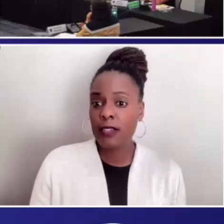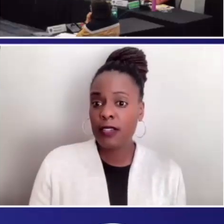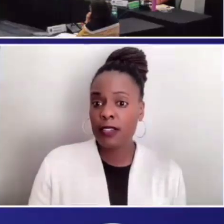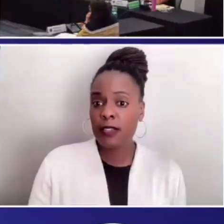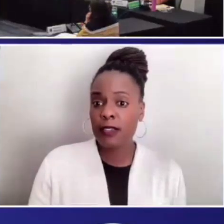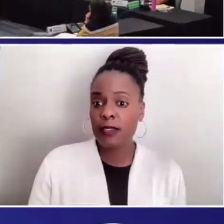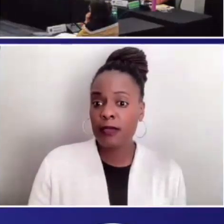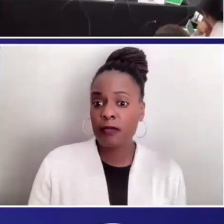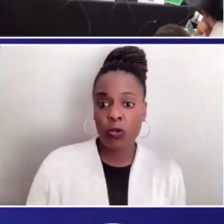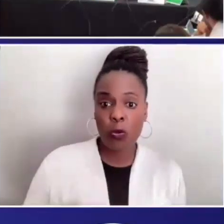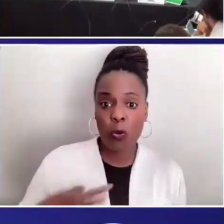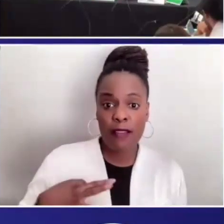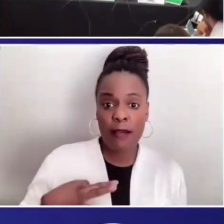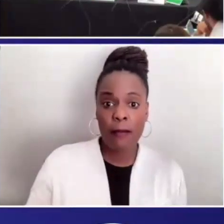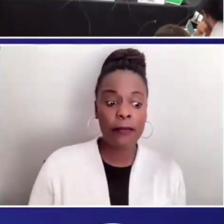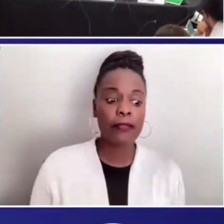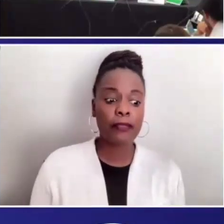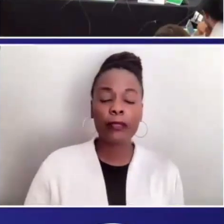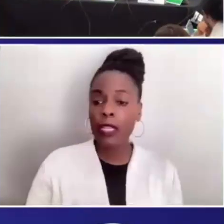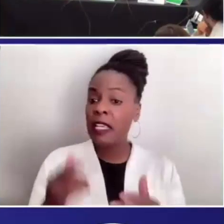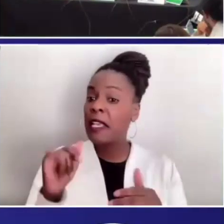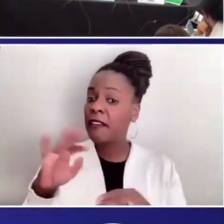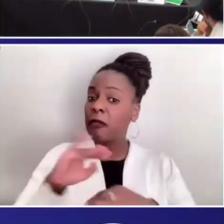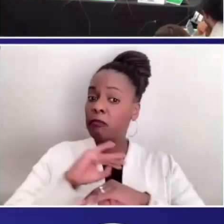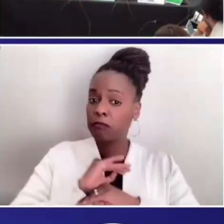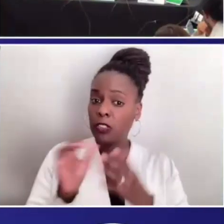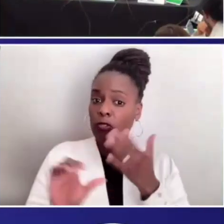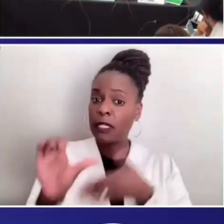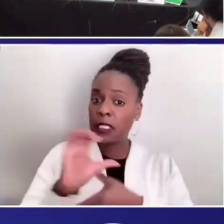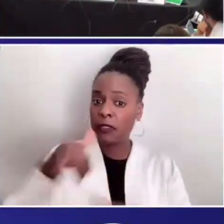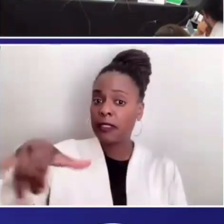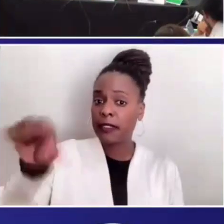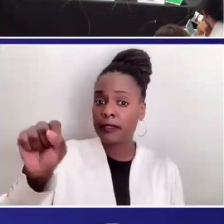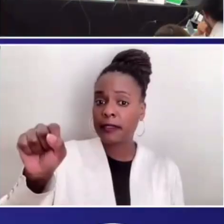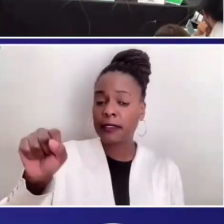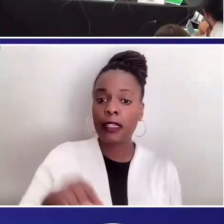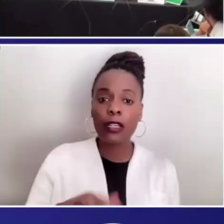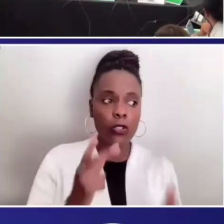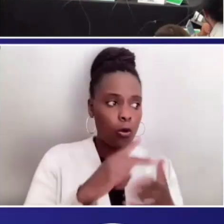If it meets all the criteria, it would. So the program existed as of July 4th,